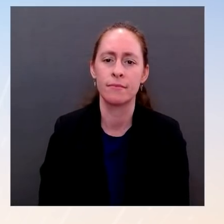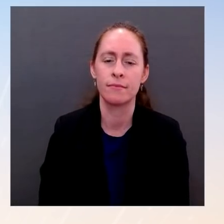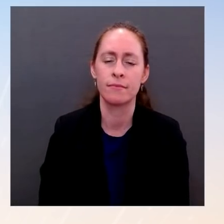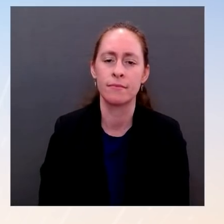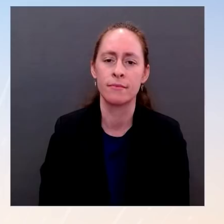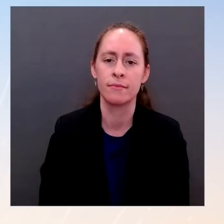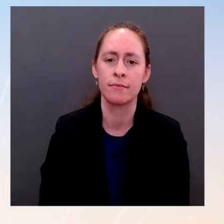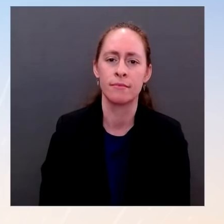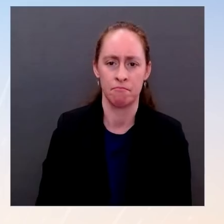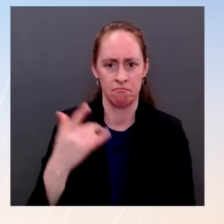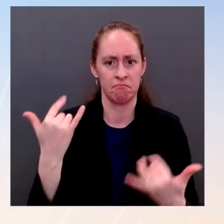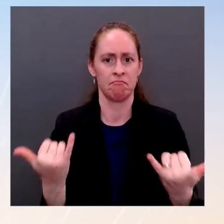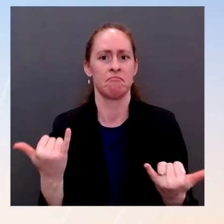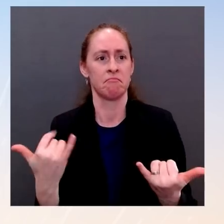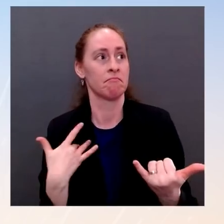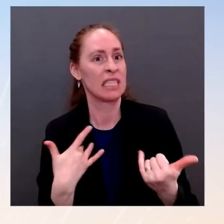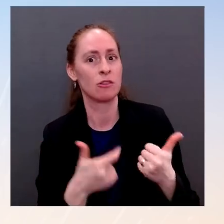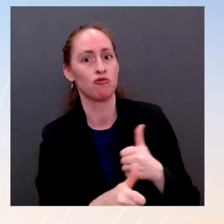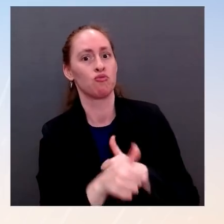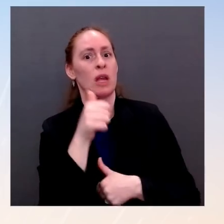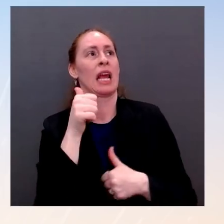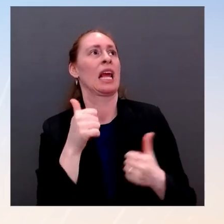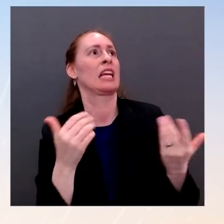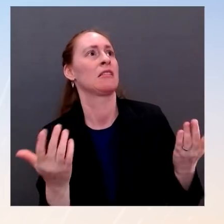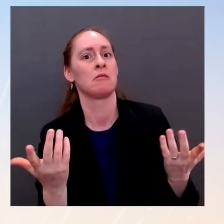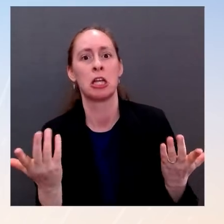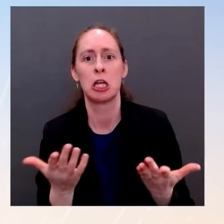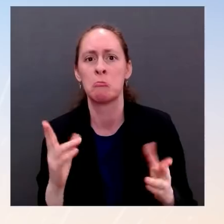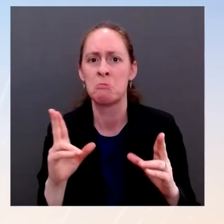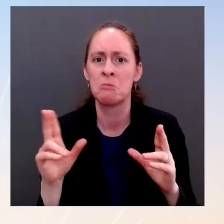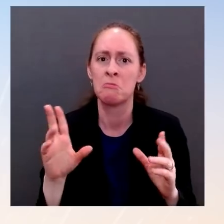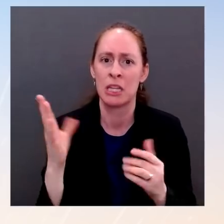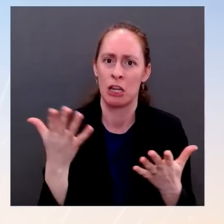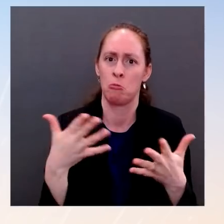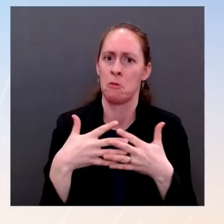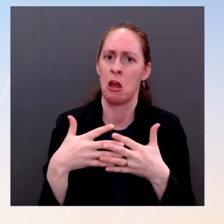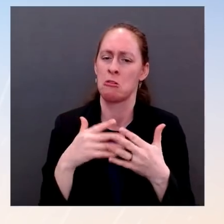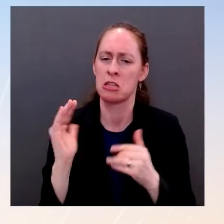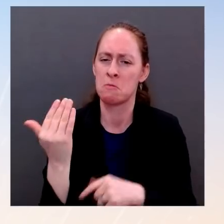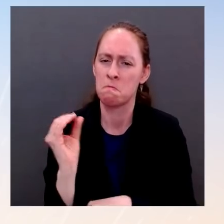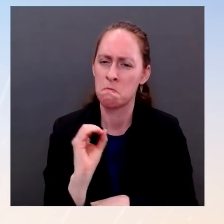if there is an invasion and if and when sanctions are imposed? Ms. Neuberger: I won't get into the hypotheticals.